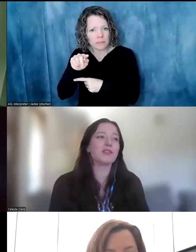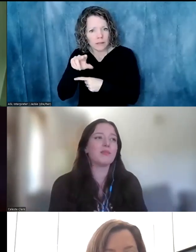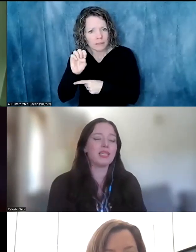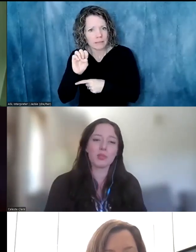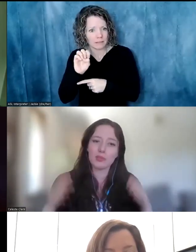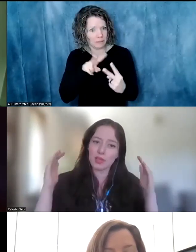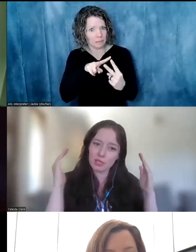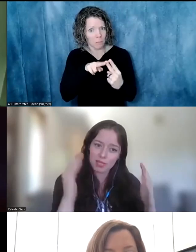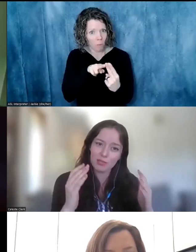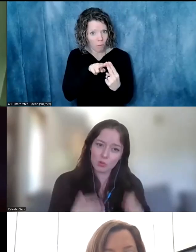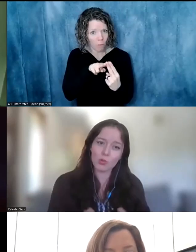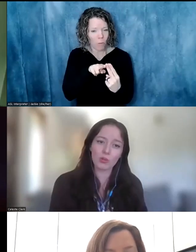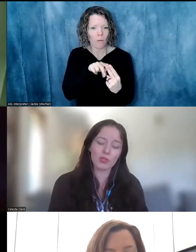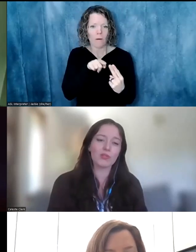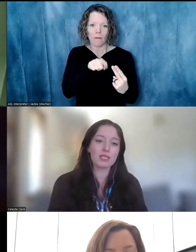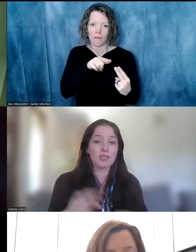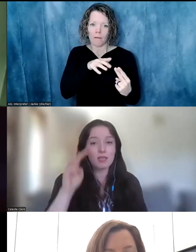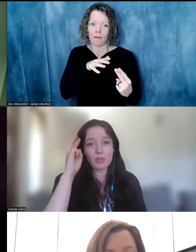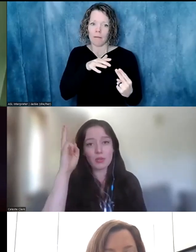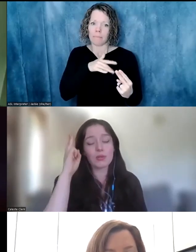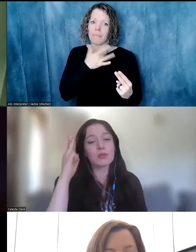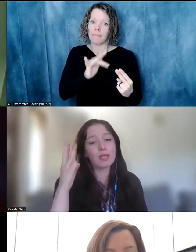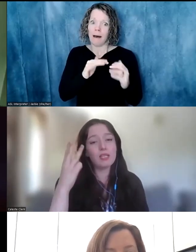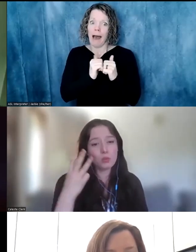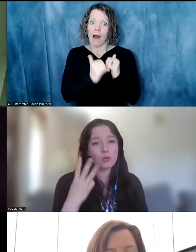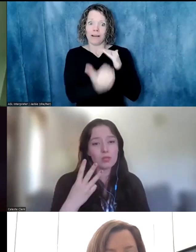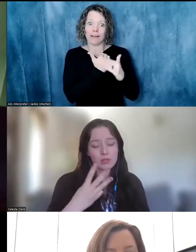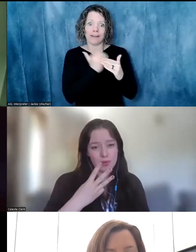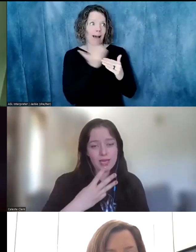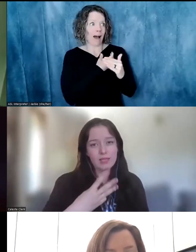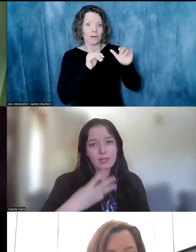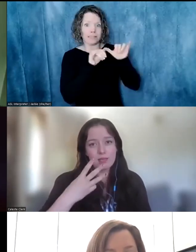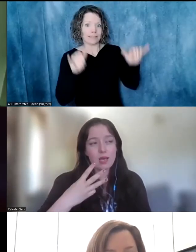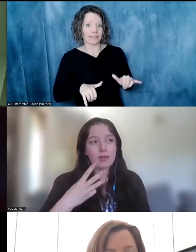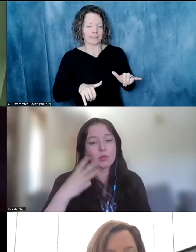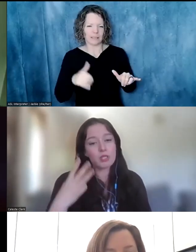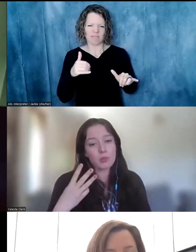of coming into a very specific door of services. So that are three doors, right, through which a